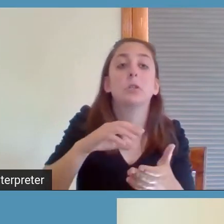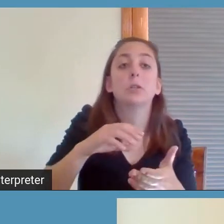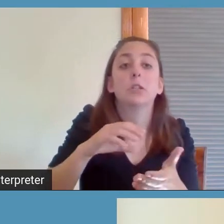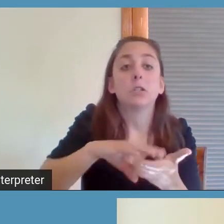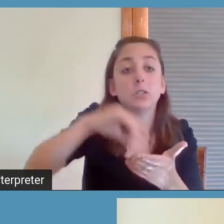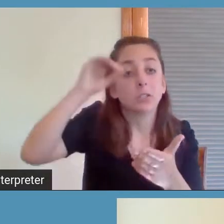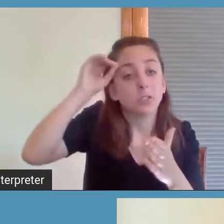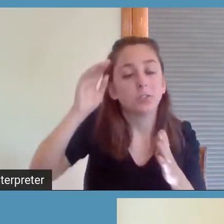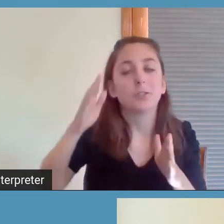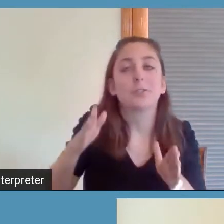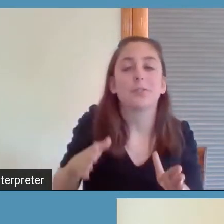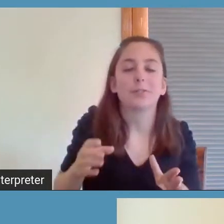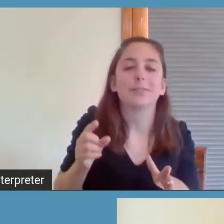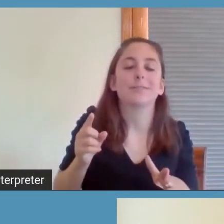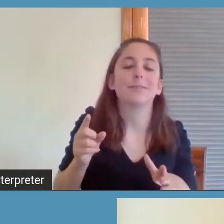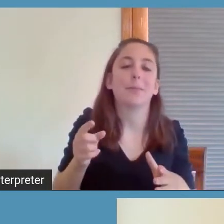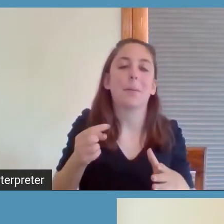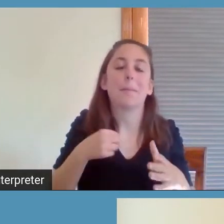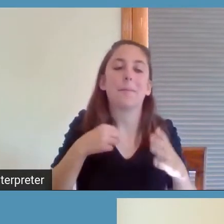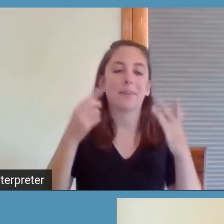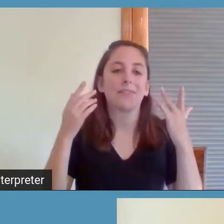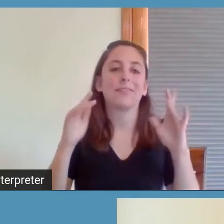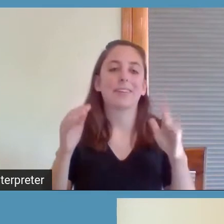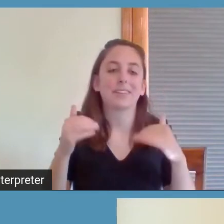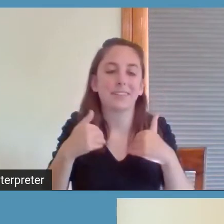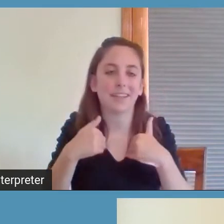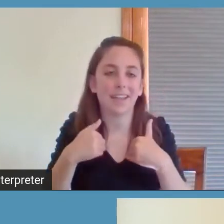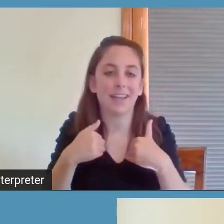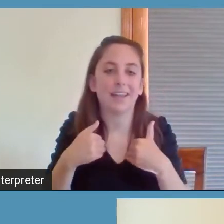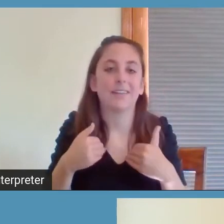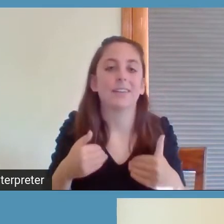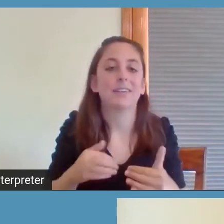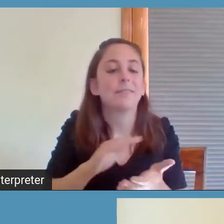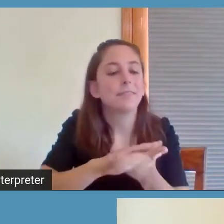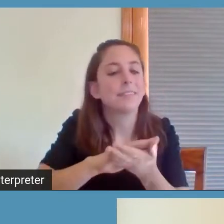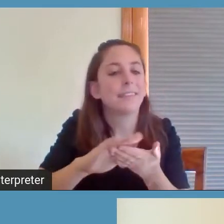knew every single one of the students so that was nice to be able to sort of cap off their